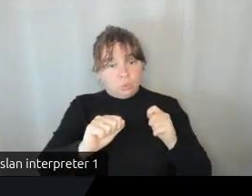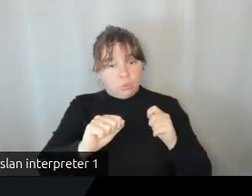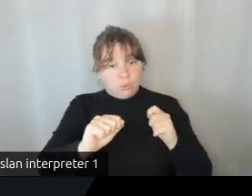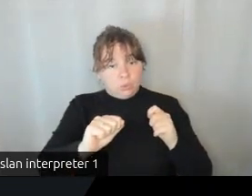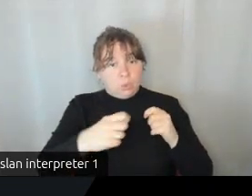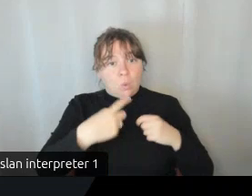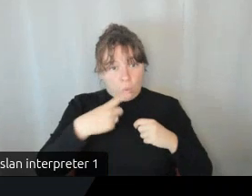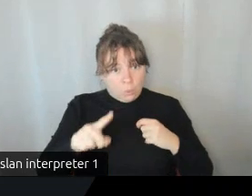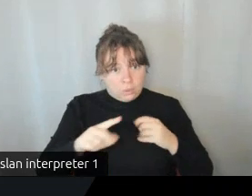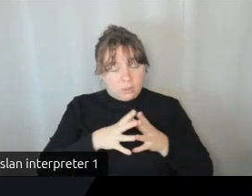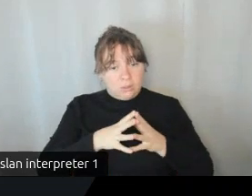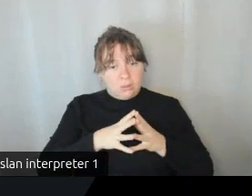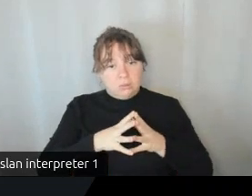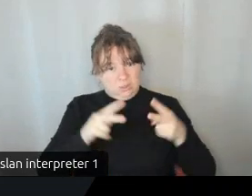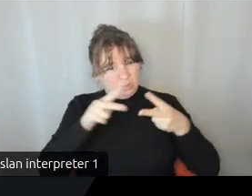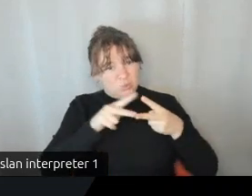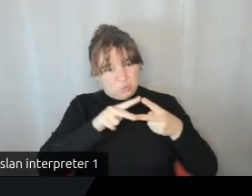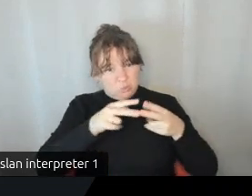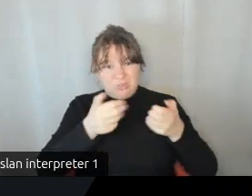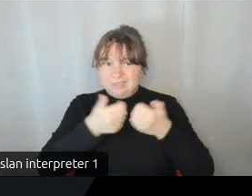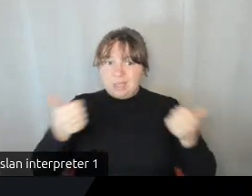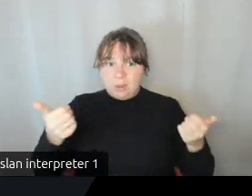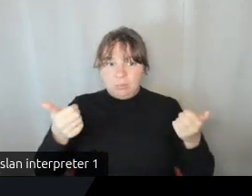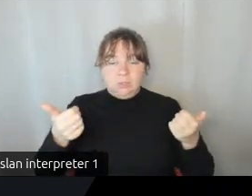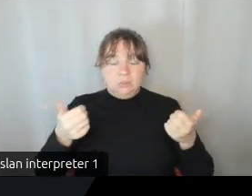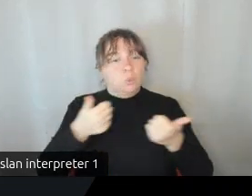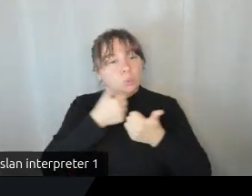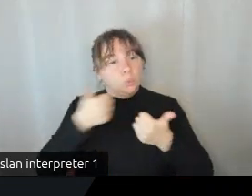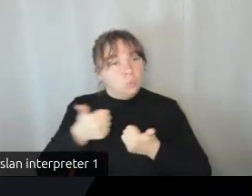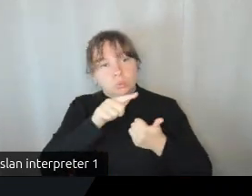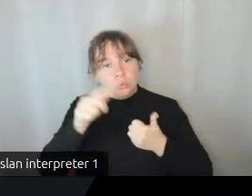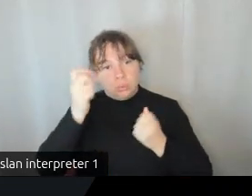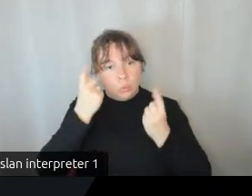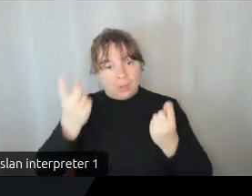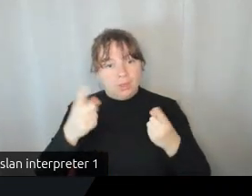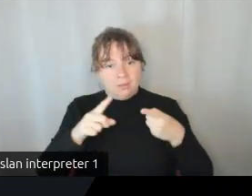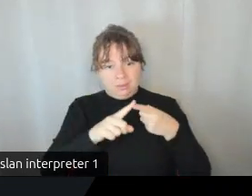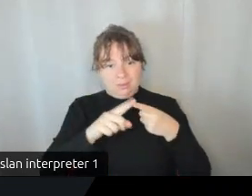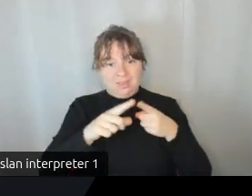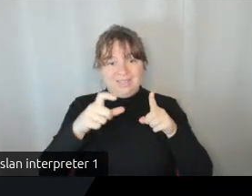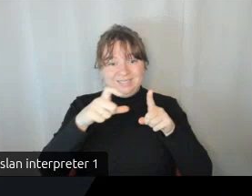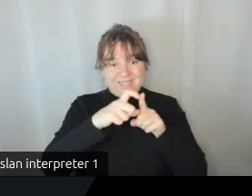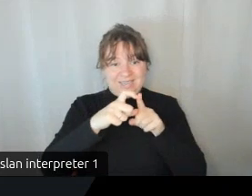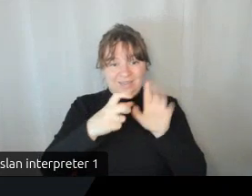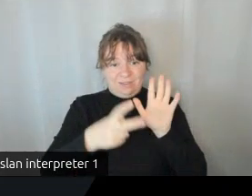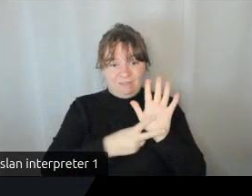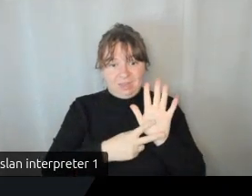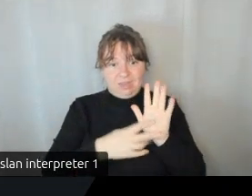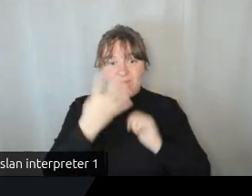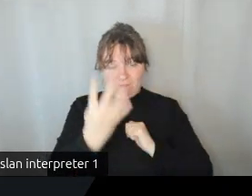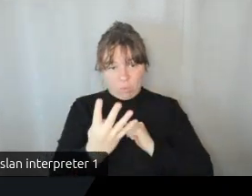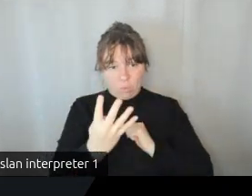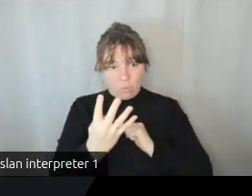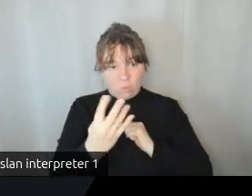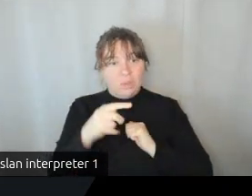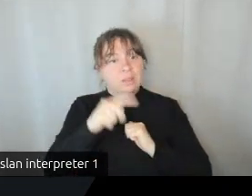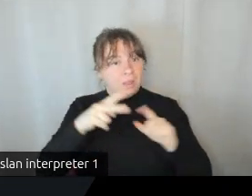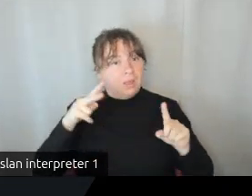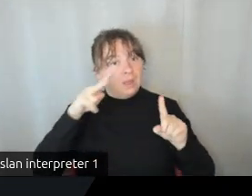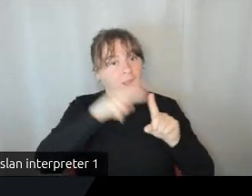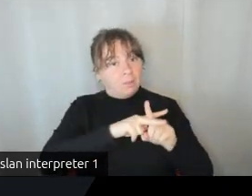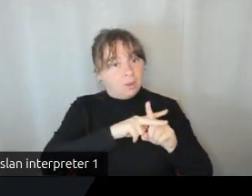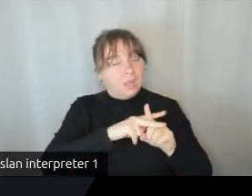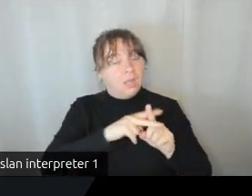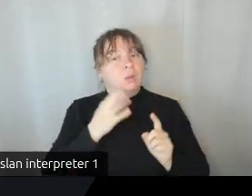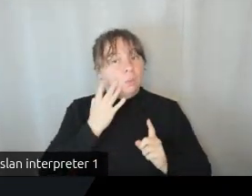um to assist the client in the best way possible. So form DV4 is an application to use when the